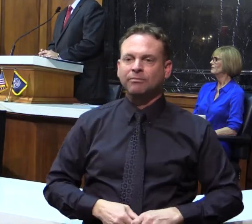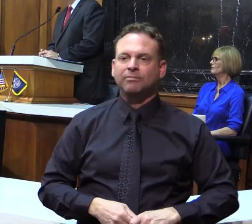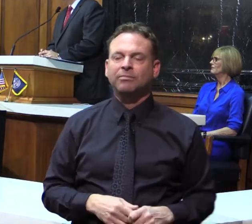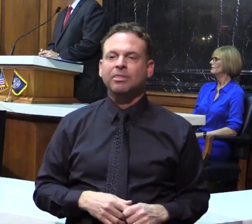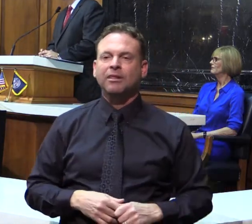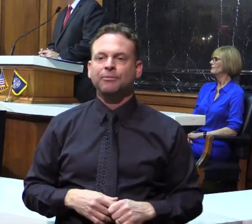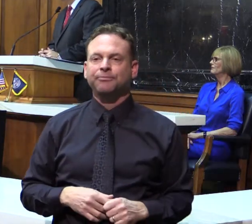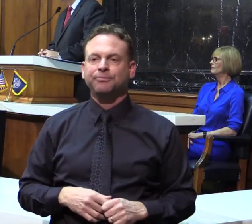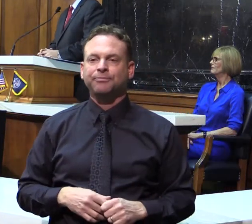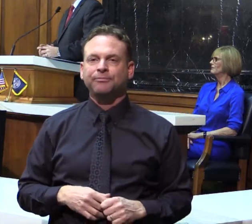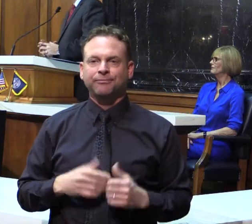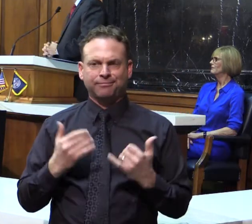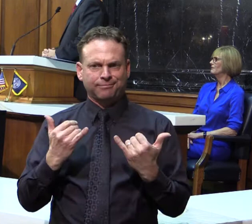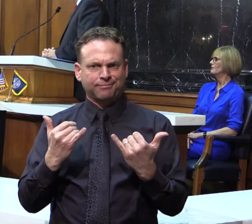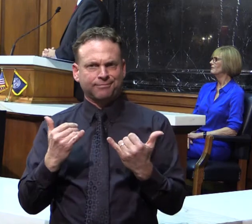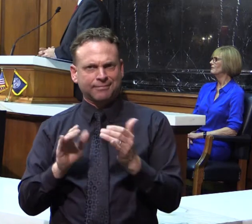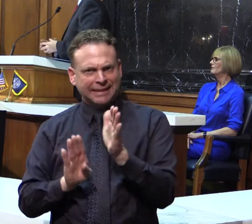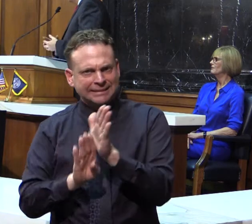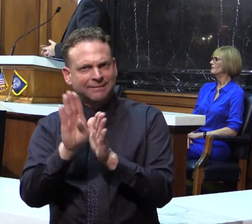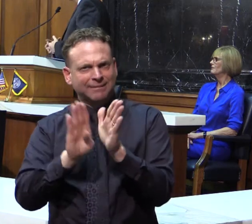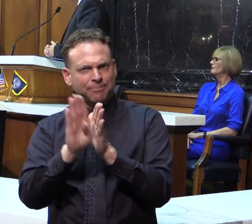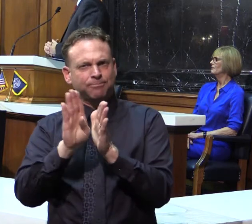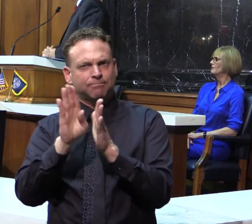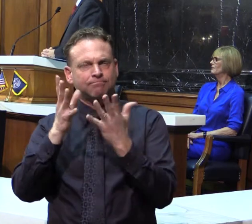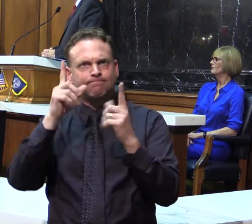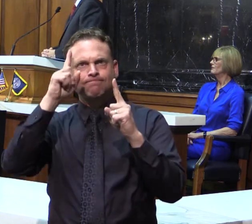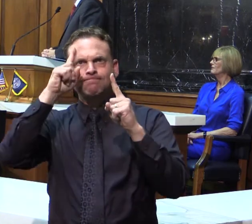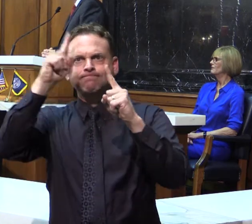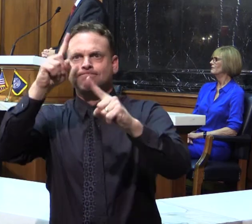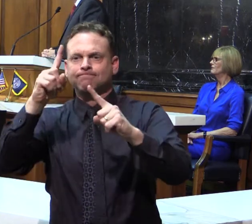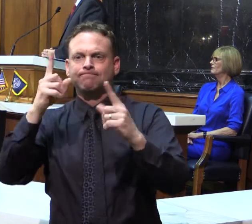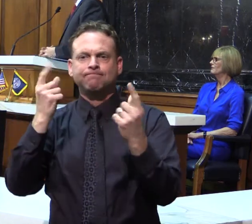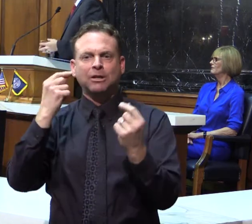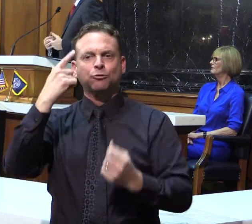We’re eager to work with lawmakers to get the ball rolling.